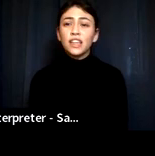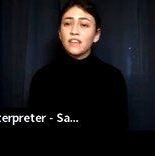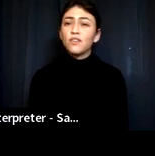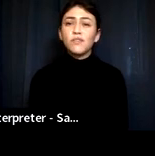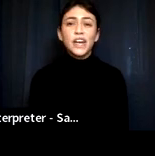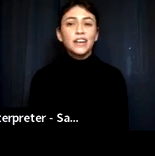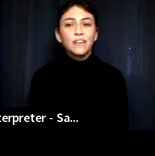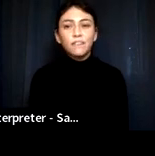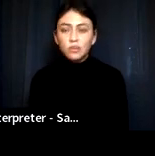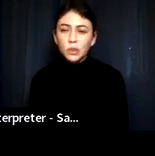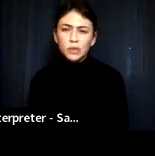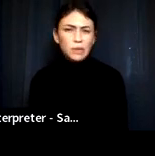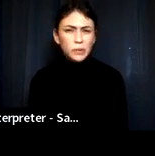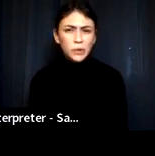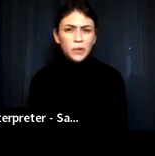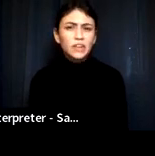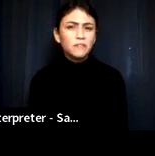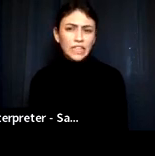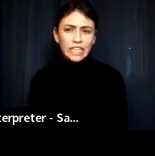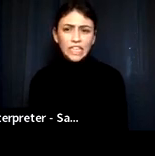The fact that it feels very uncomfortable, and people are quite unfriendly.